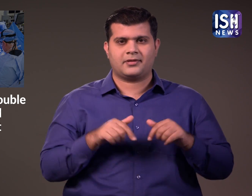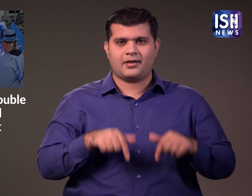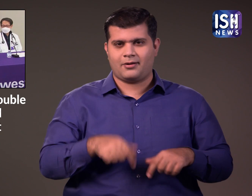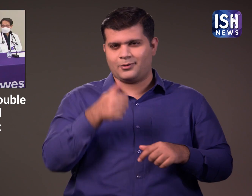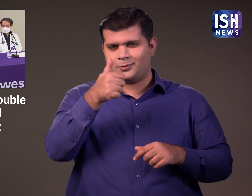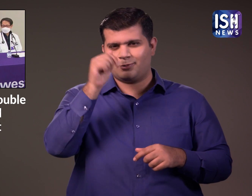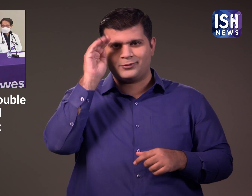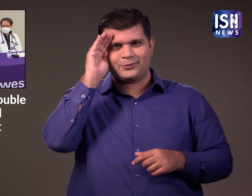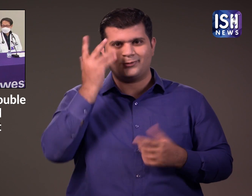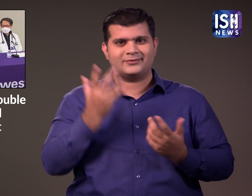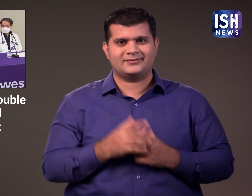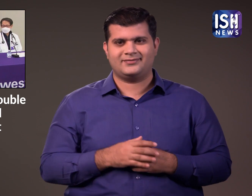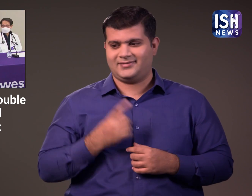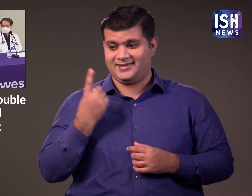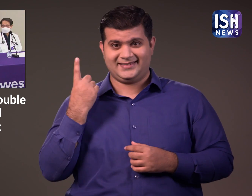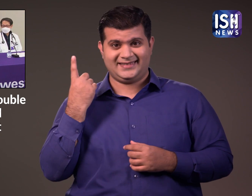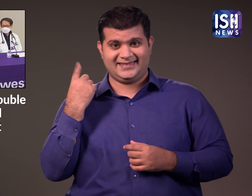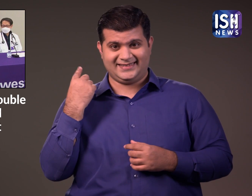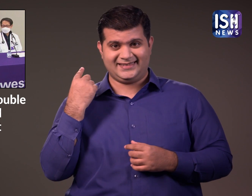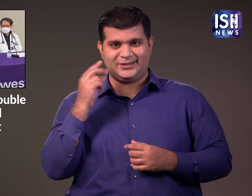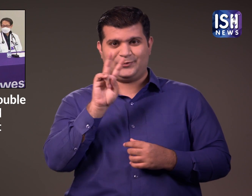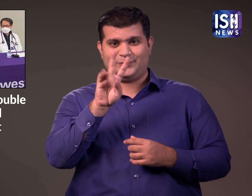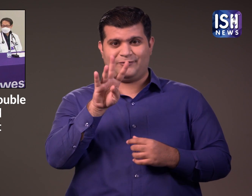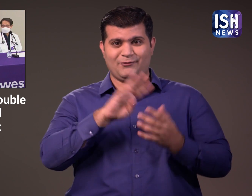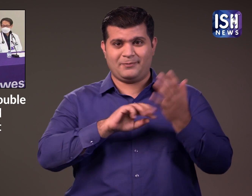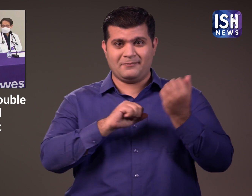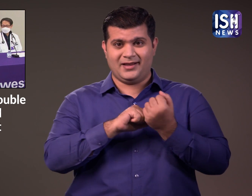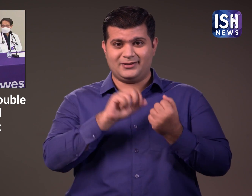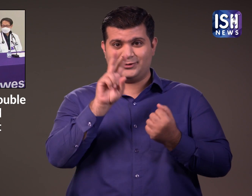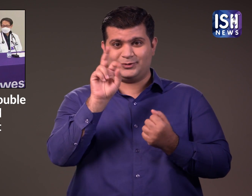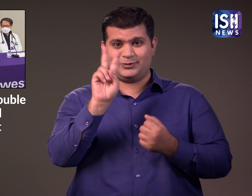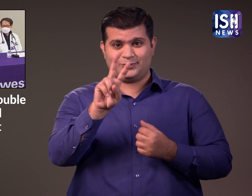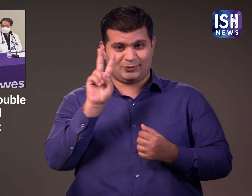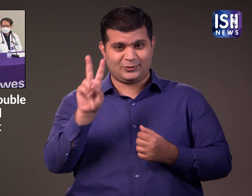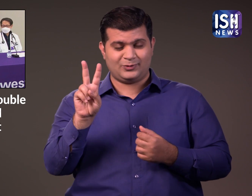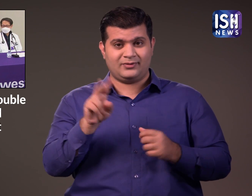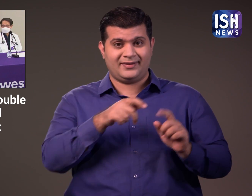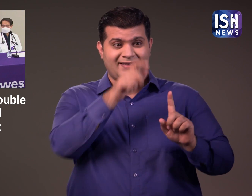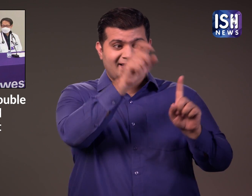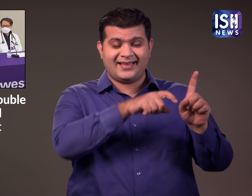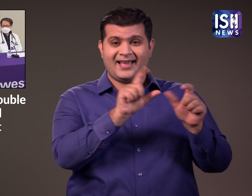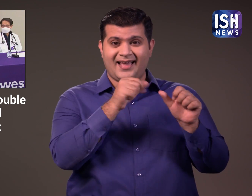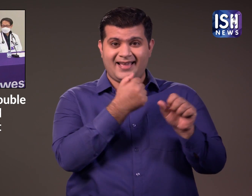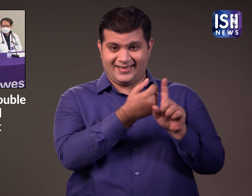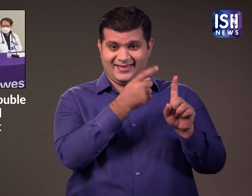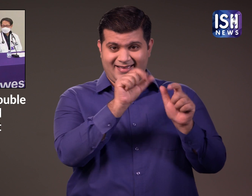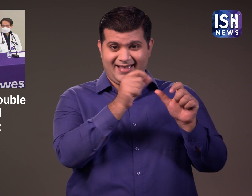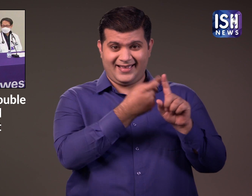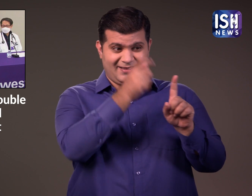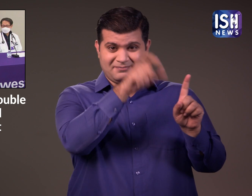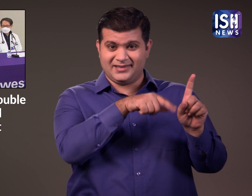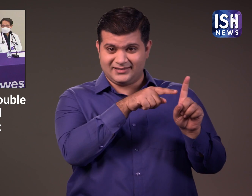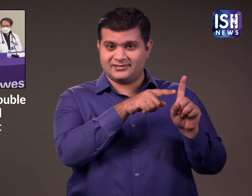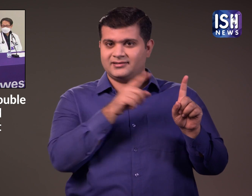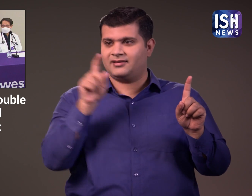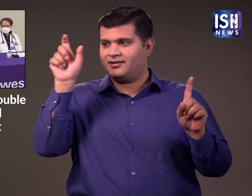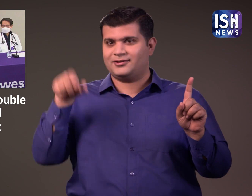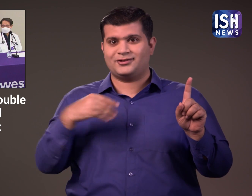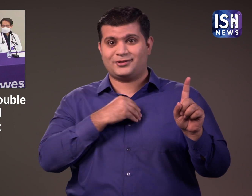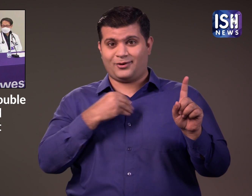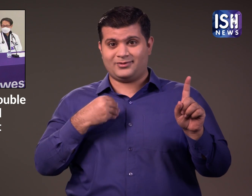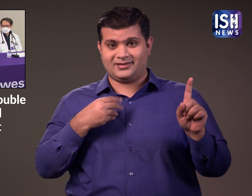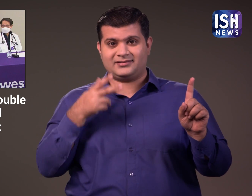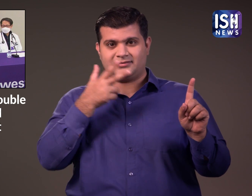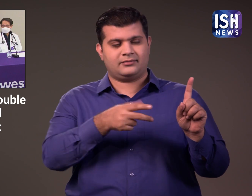Now there is some good news, yesterday on 24 March 2022, the doctors announced